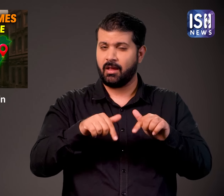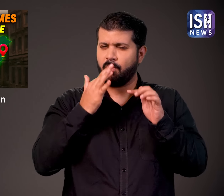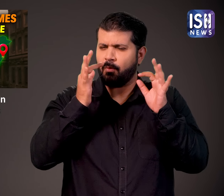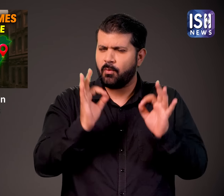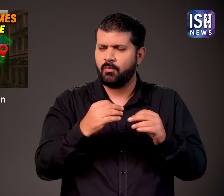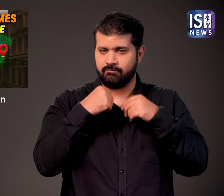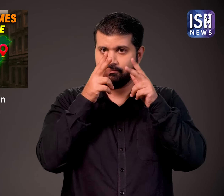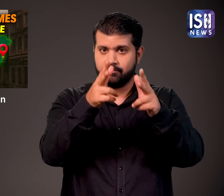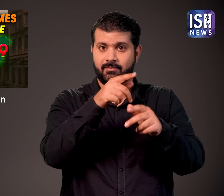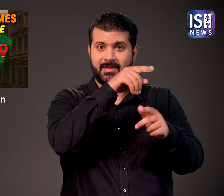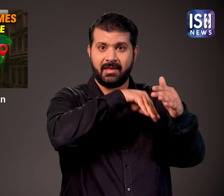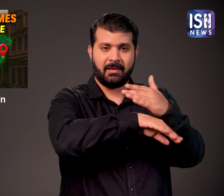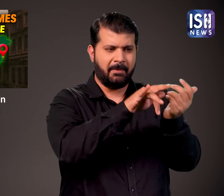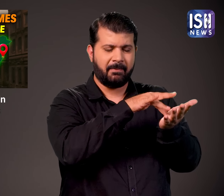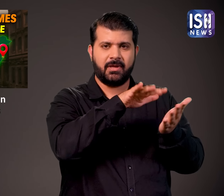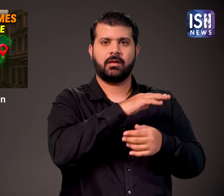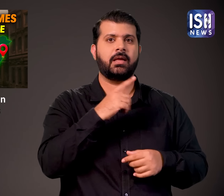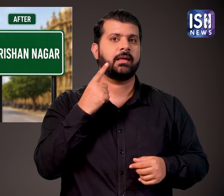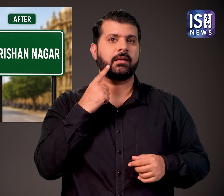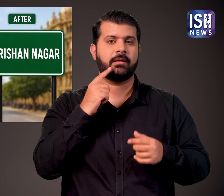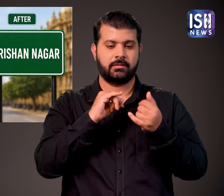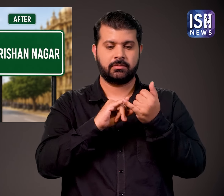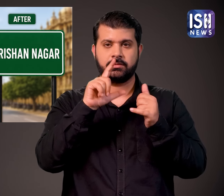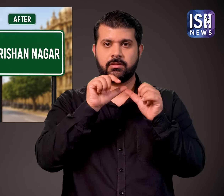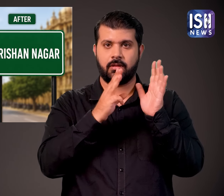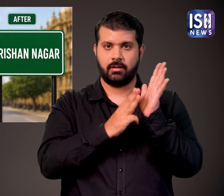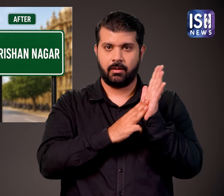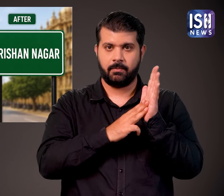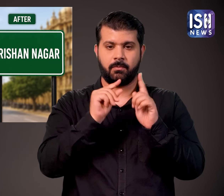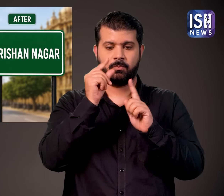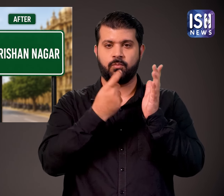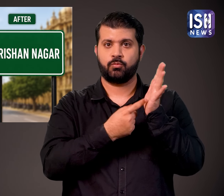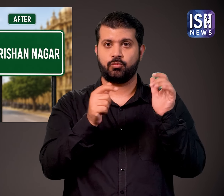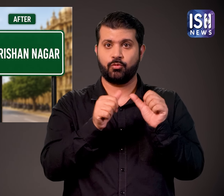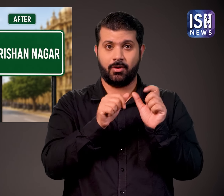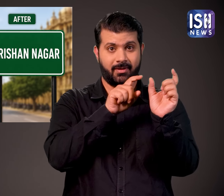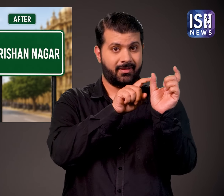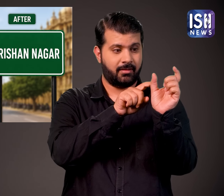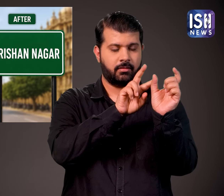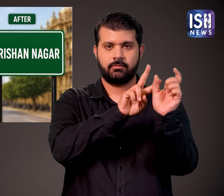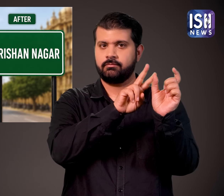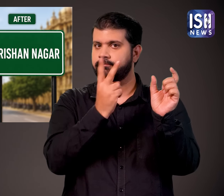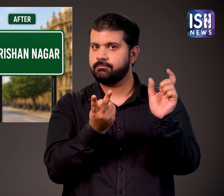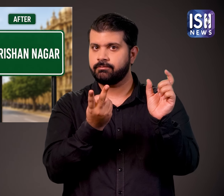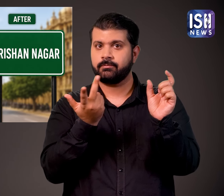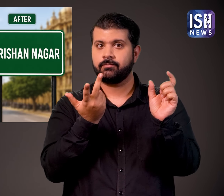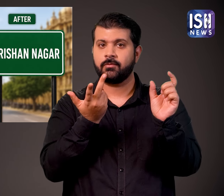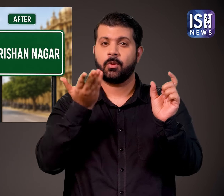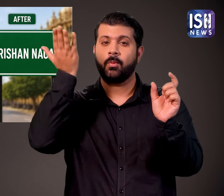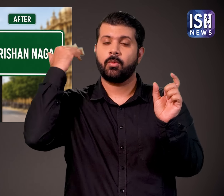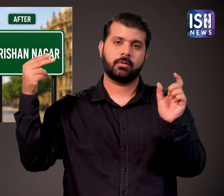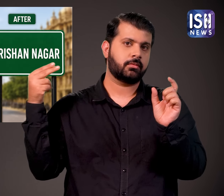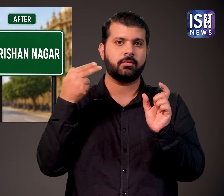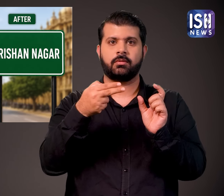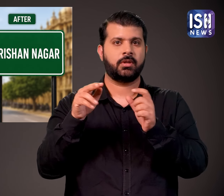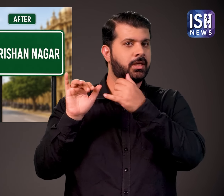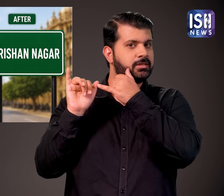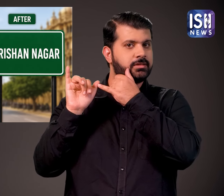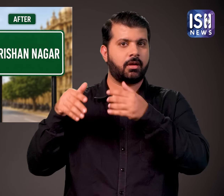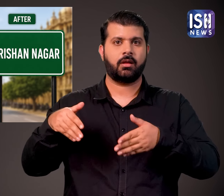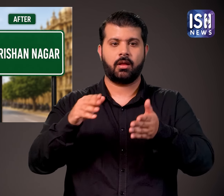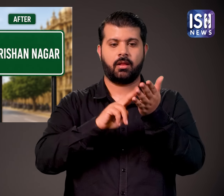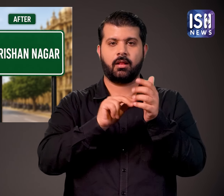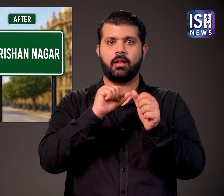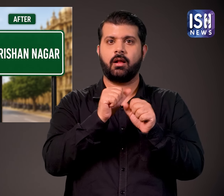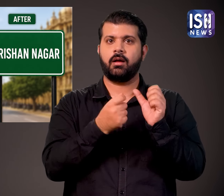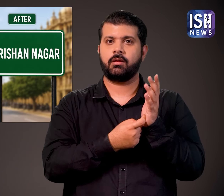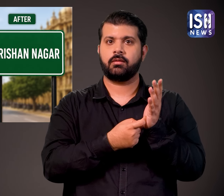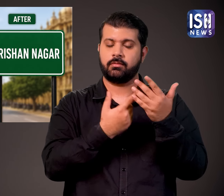Now, the official signboards of Islampura read Krishan Nagar,